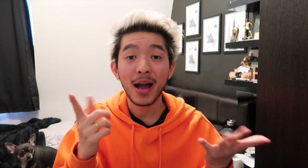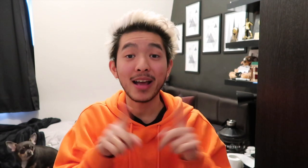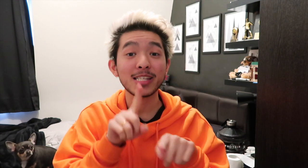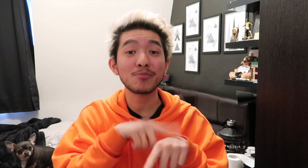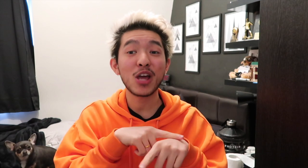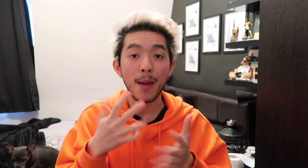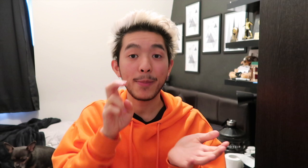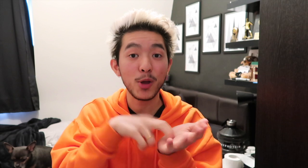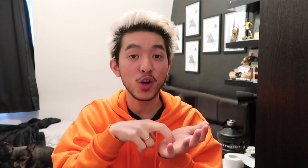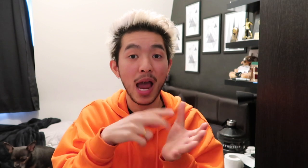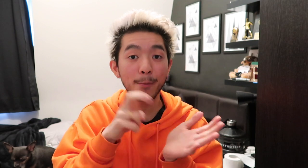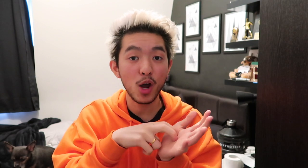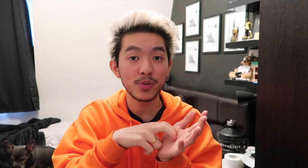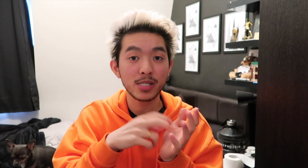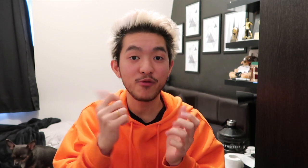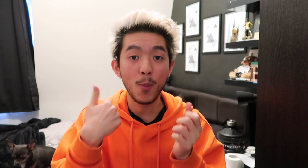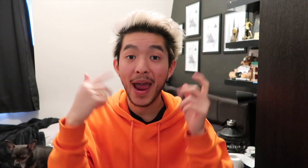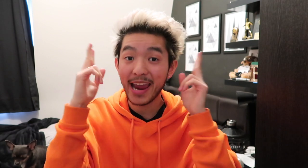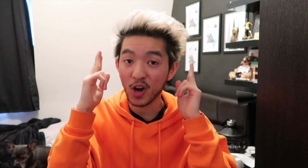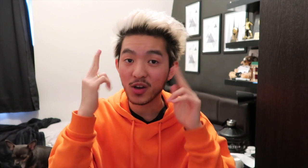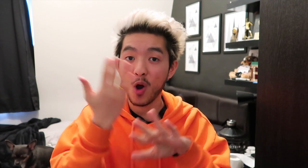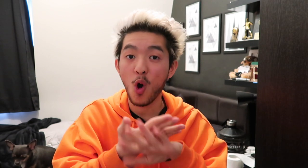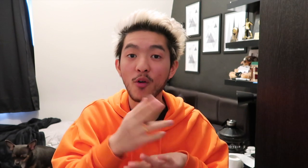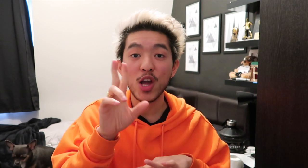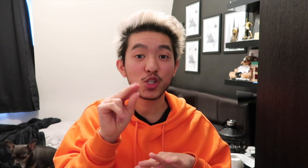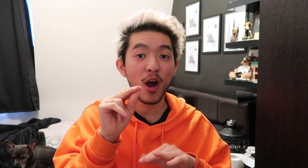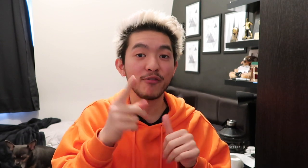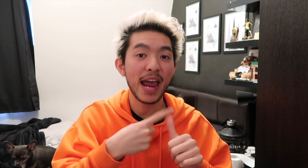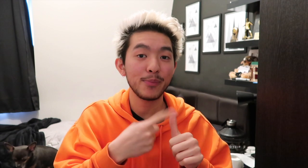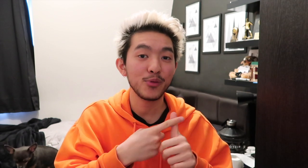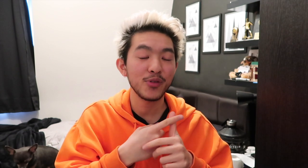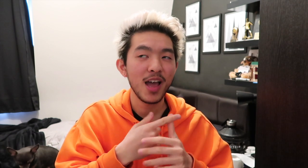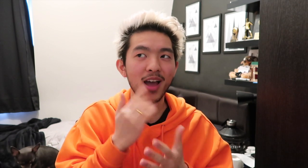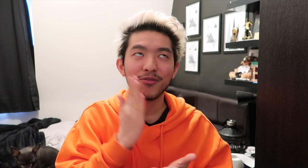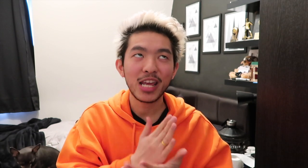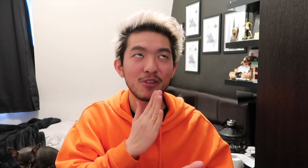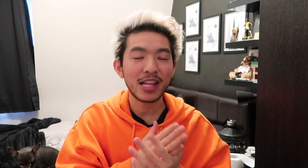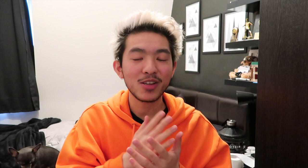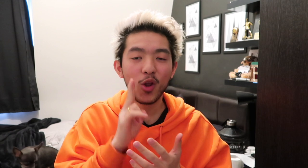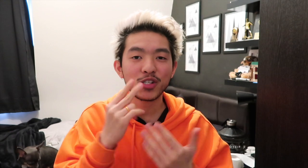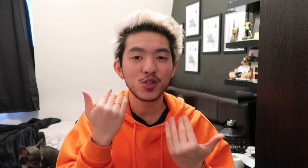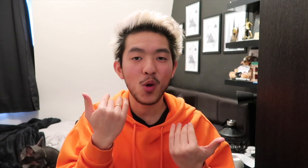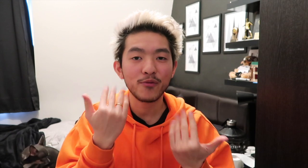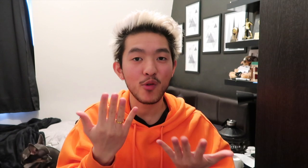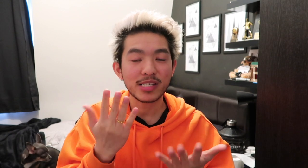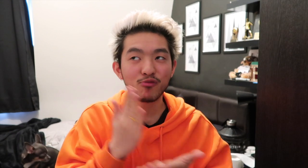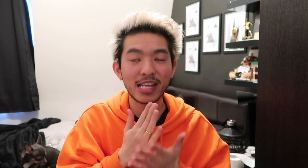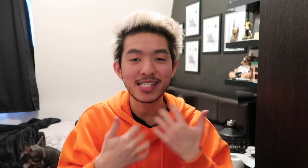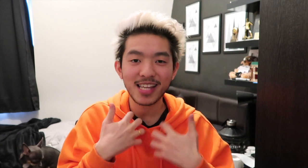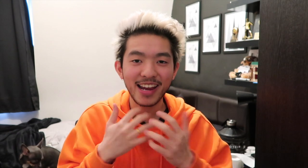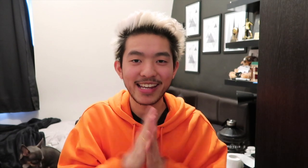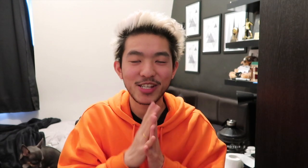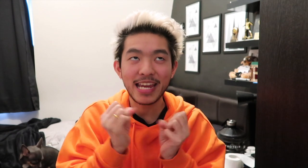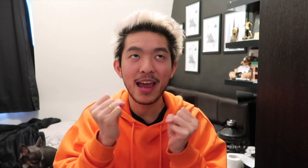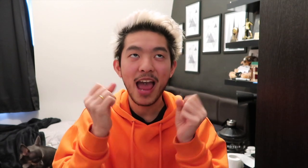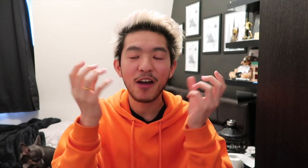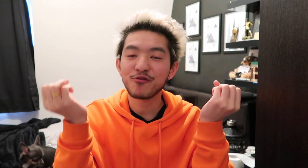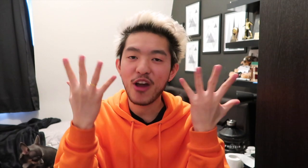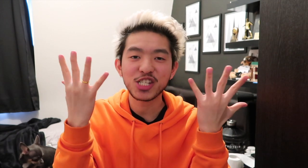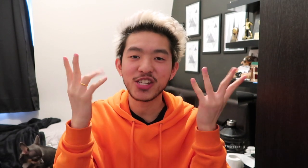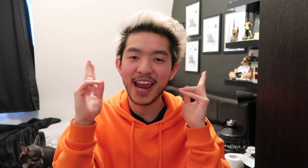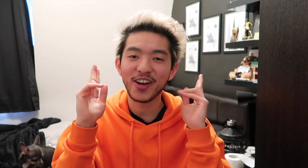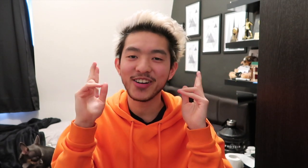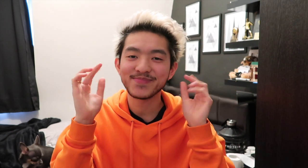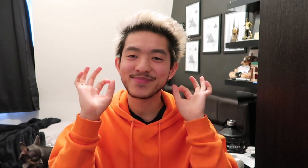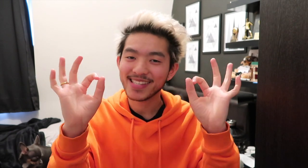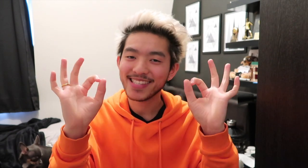But I've booked an appointment for my haircut on the 12th April, I'm so excited and looking forward to it!